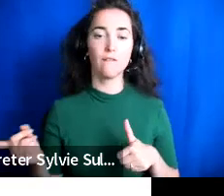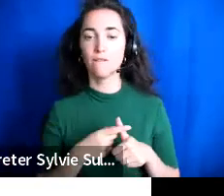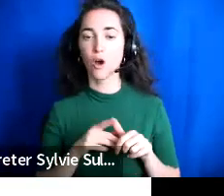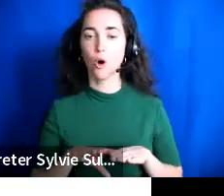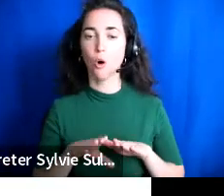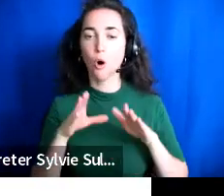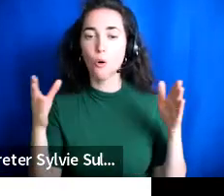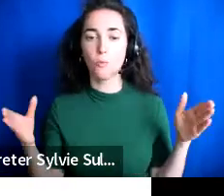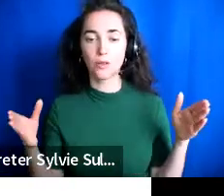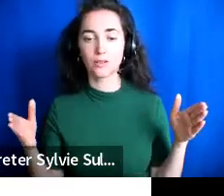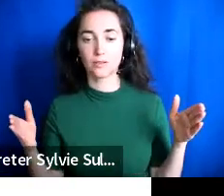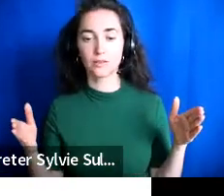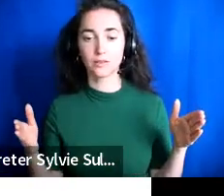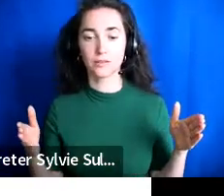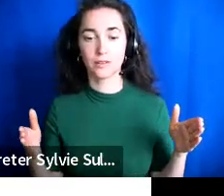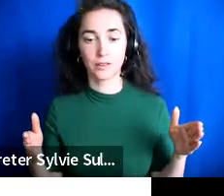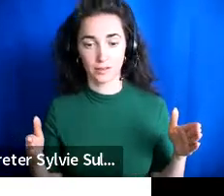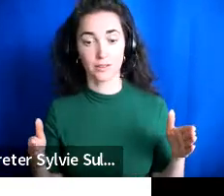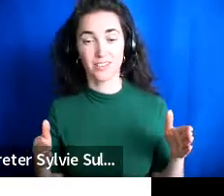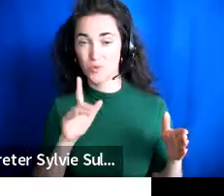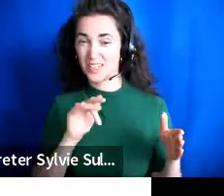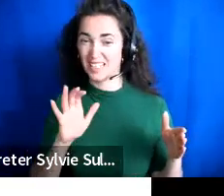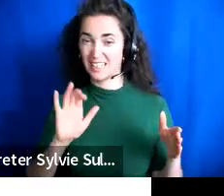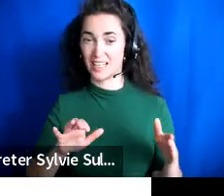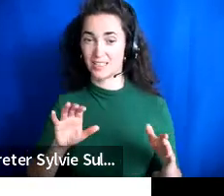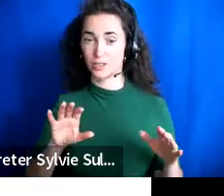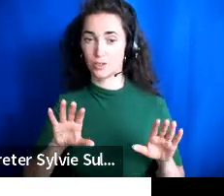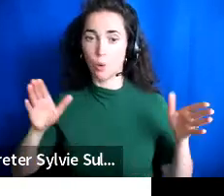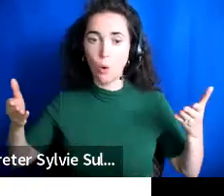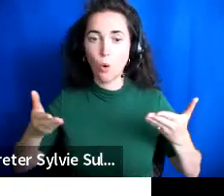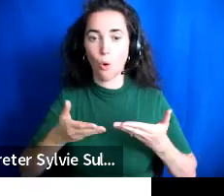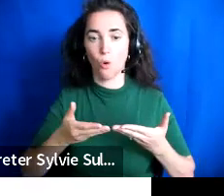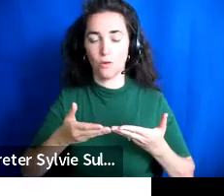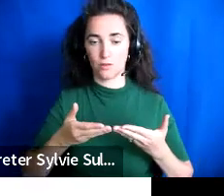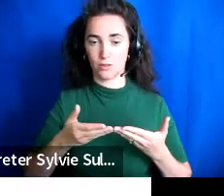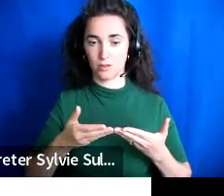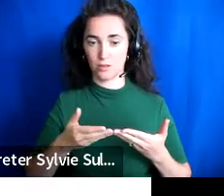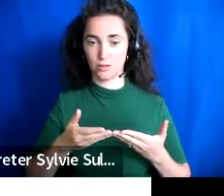I ask a mistake, and this is a little orientation. So I ask a very straightforward question in the original orientation.